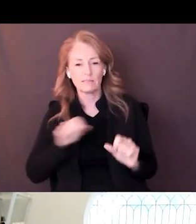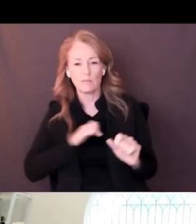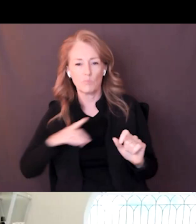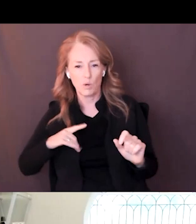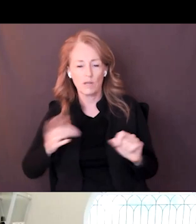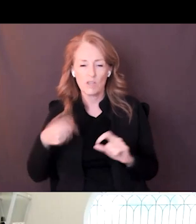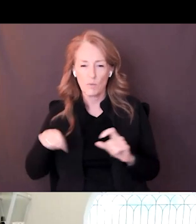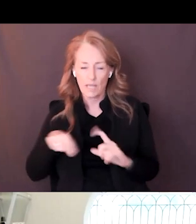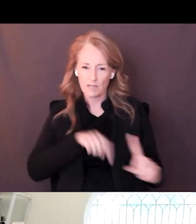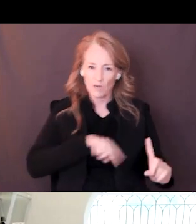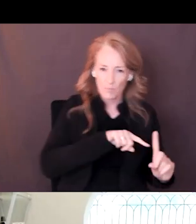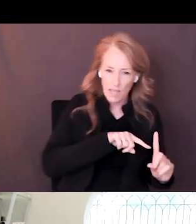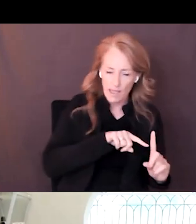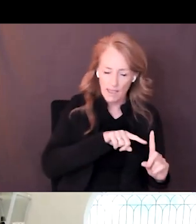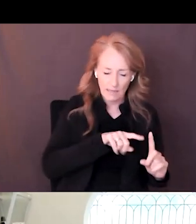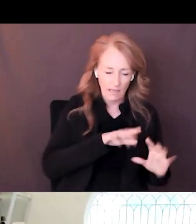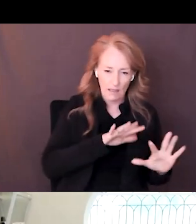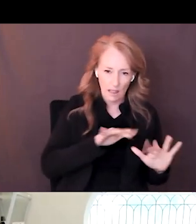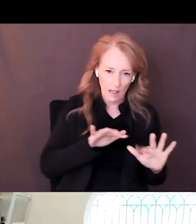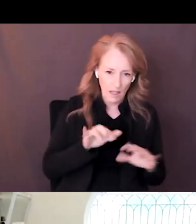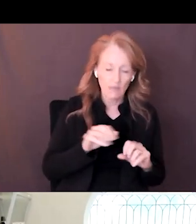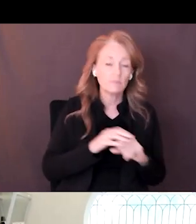FIGURE IT OUT AND KIND OF REWROTE -- WHAT WE WERE TRYING TO DO